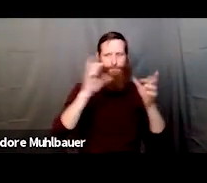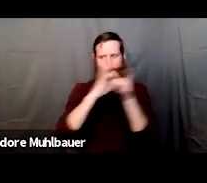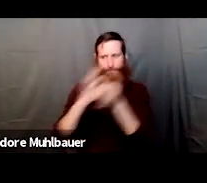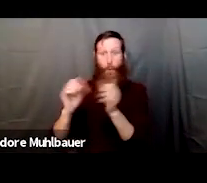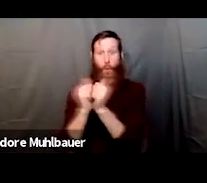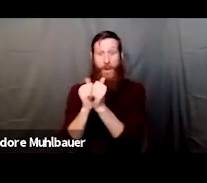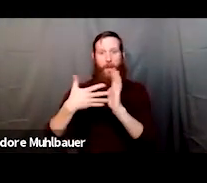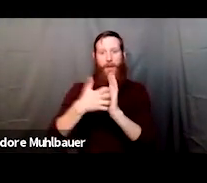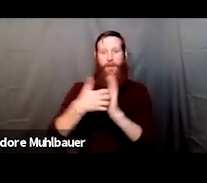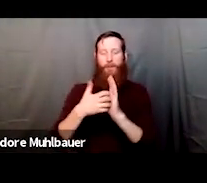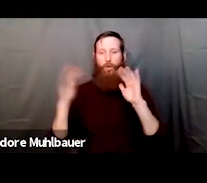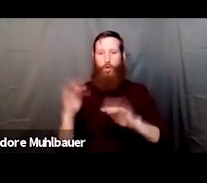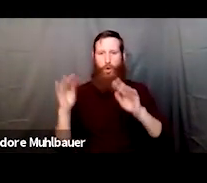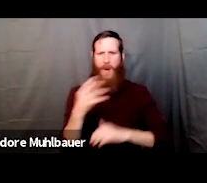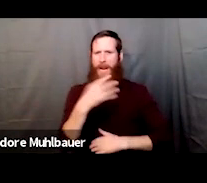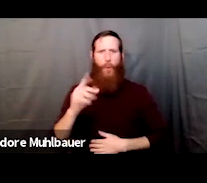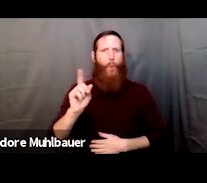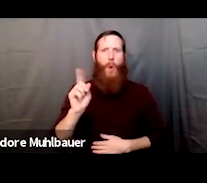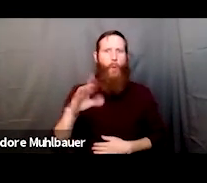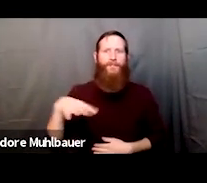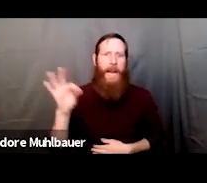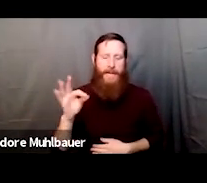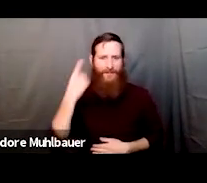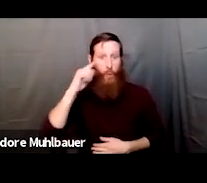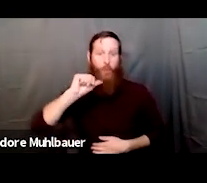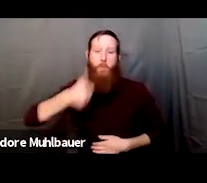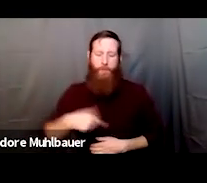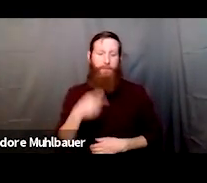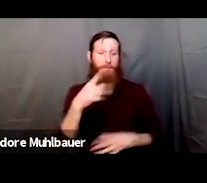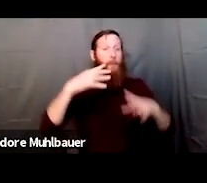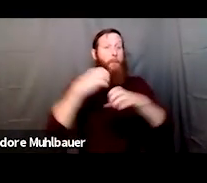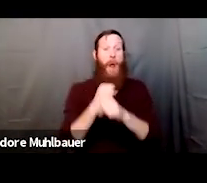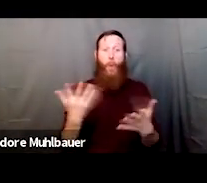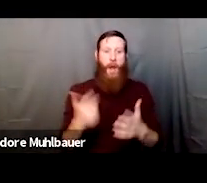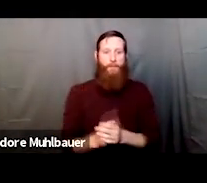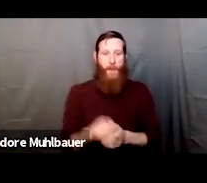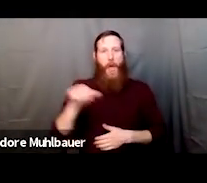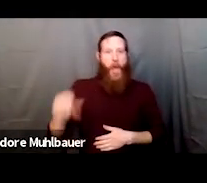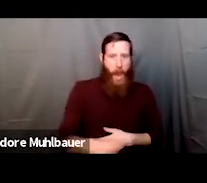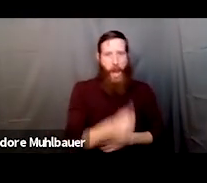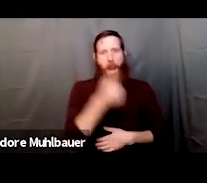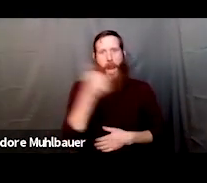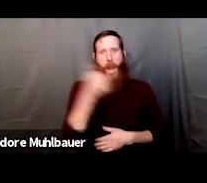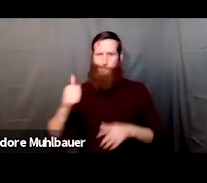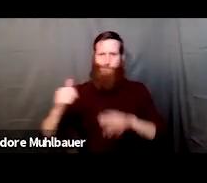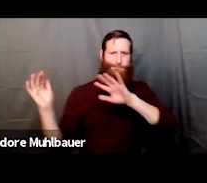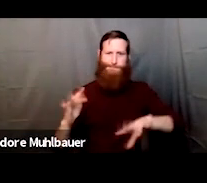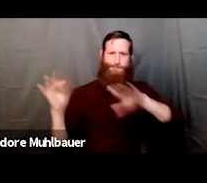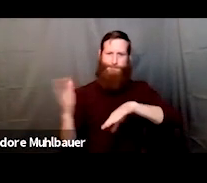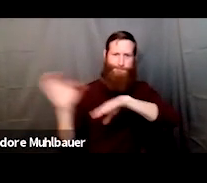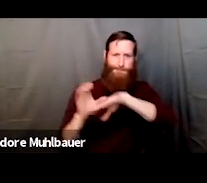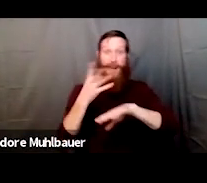and where they might find it tomorrow. The bottomline says another round of snow and wind will continue to stress the snowpack